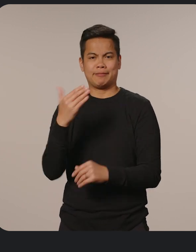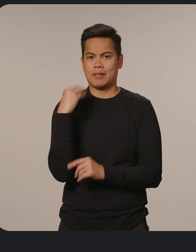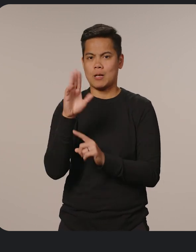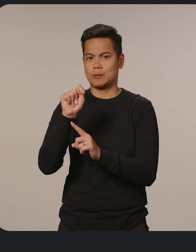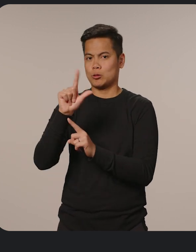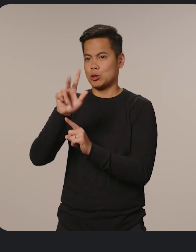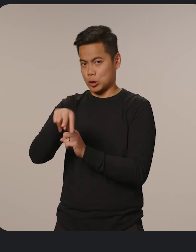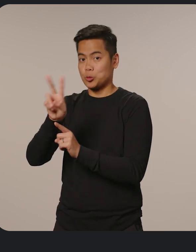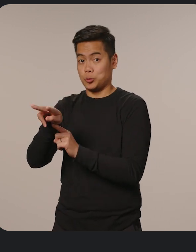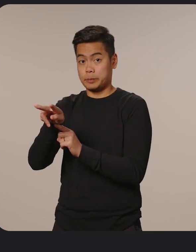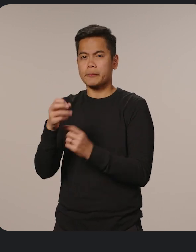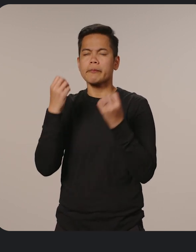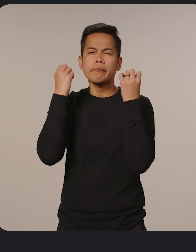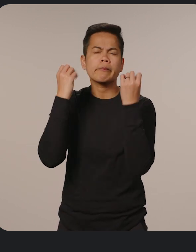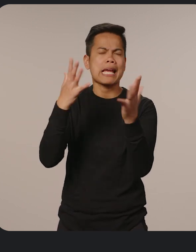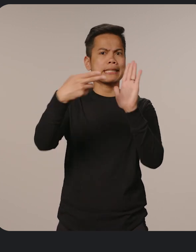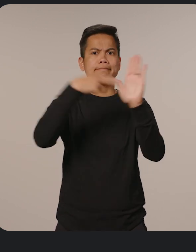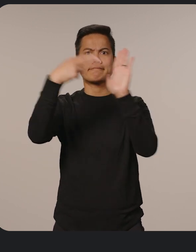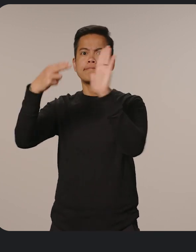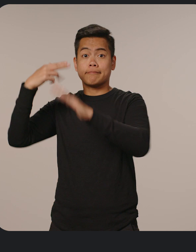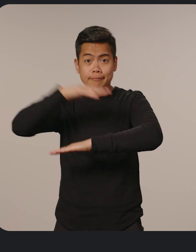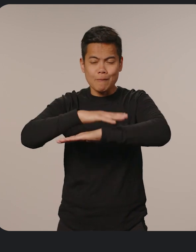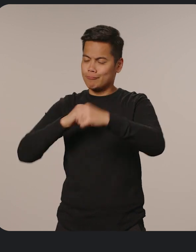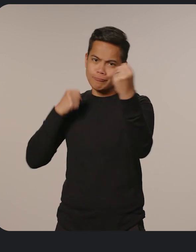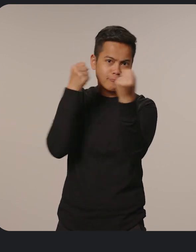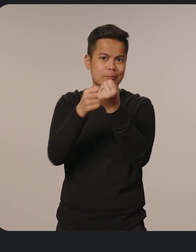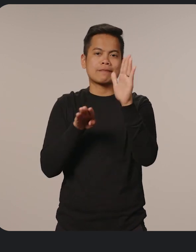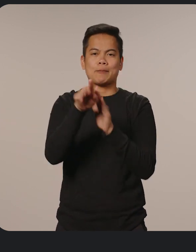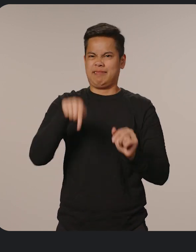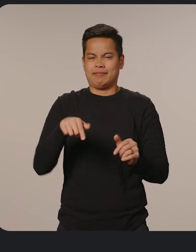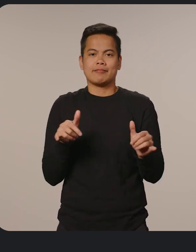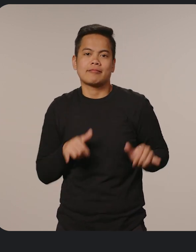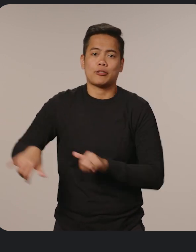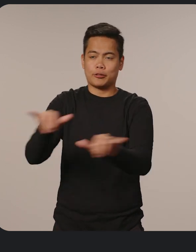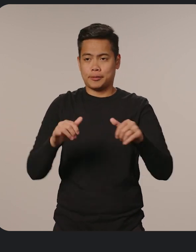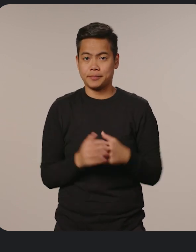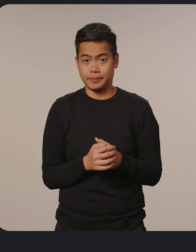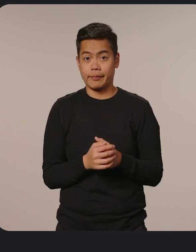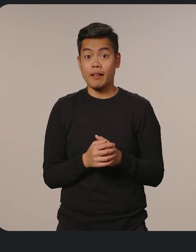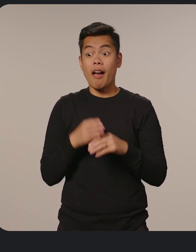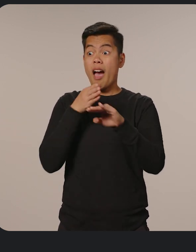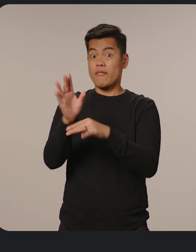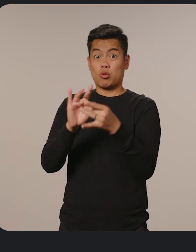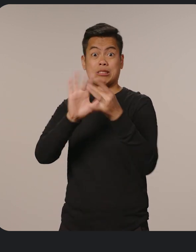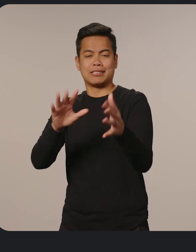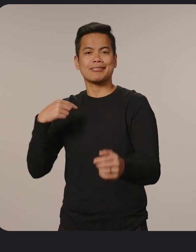and platforms are supporting the development of the standard. Shortly after the release, we enabled many of Google's smart home devices,